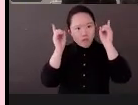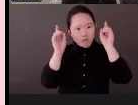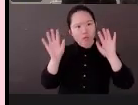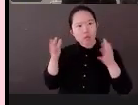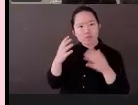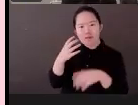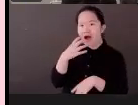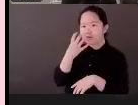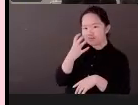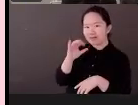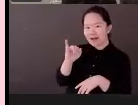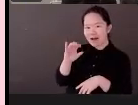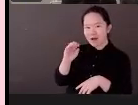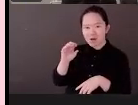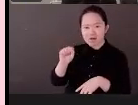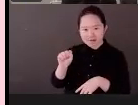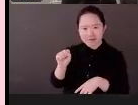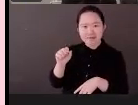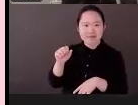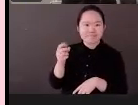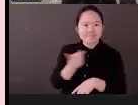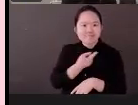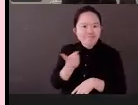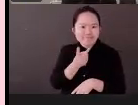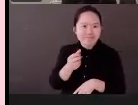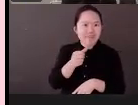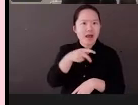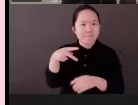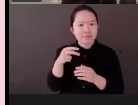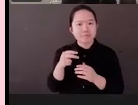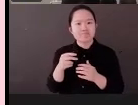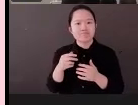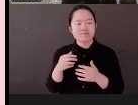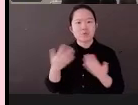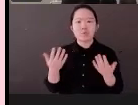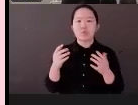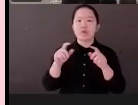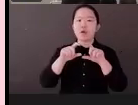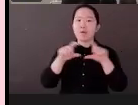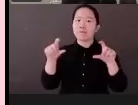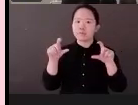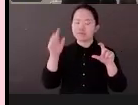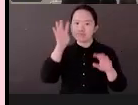use something intermediate as a solution -